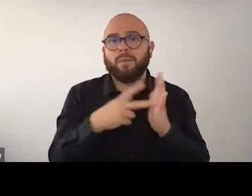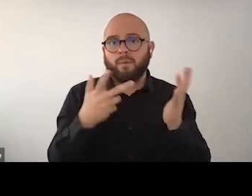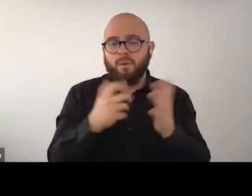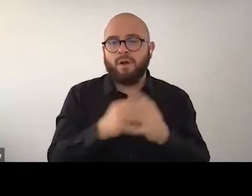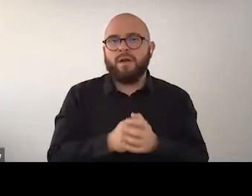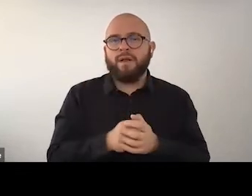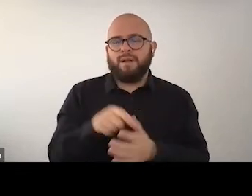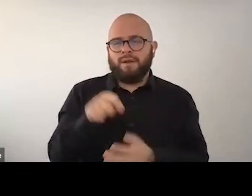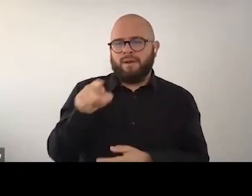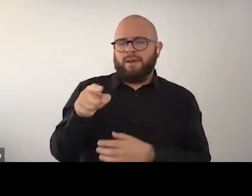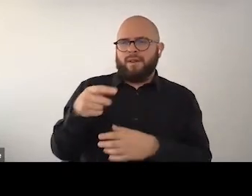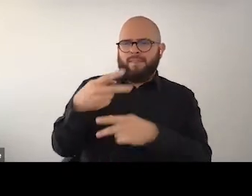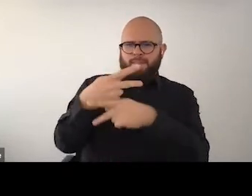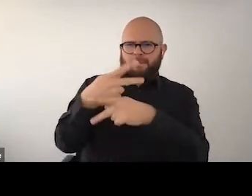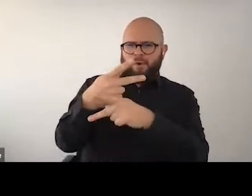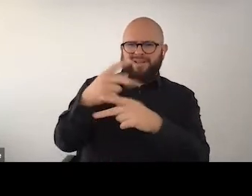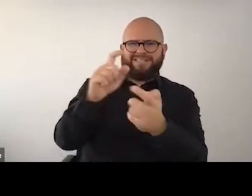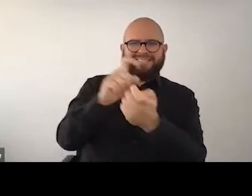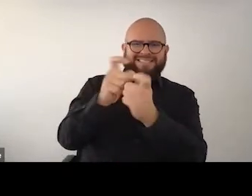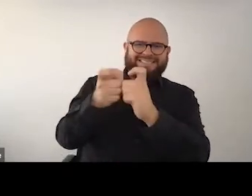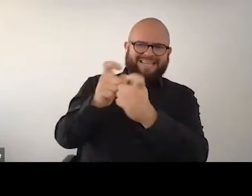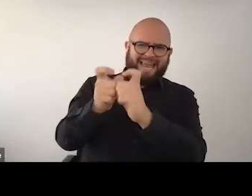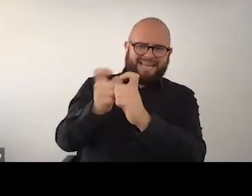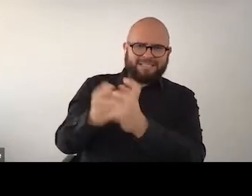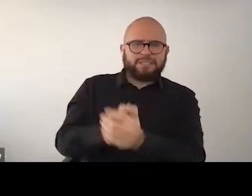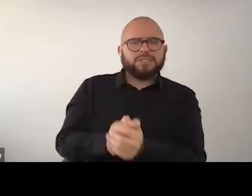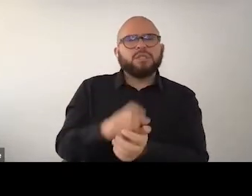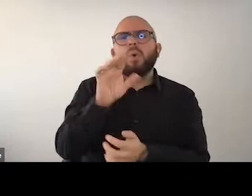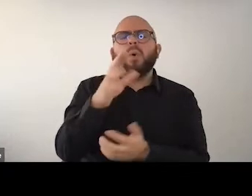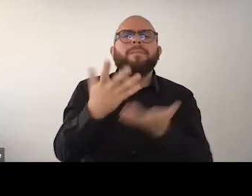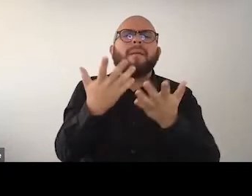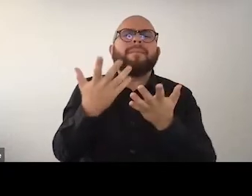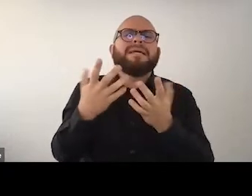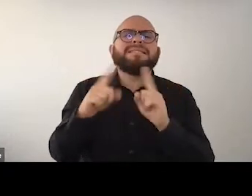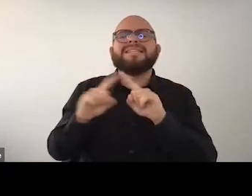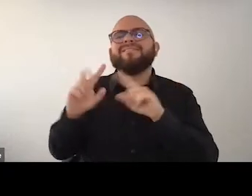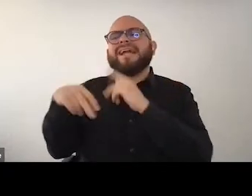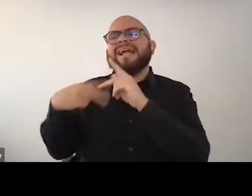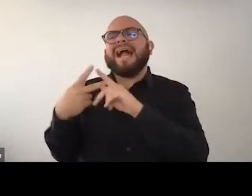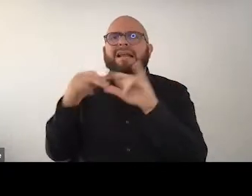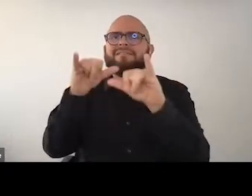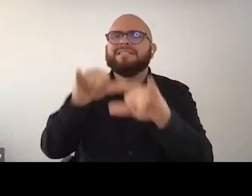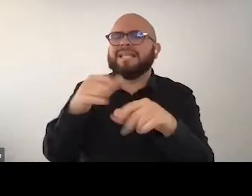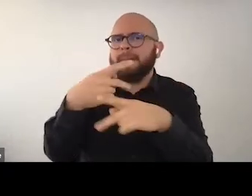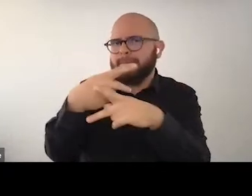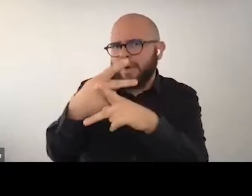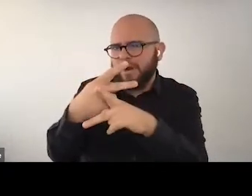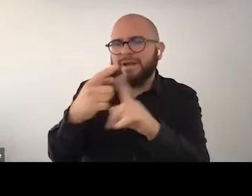in the same product line or different variant, like we just discussed, but this time it's in the body of the commercial,